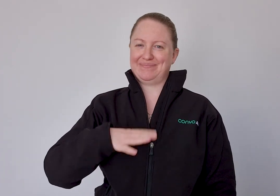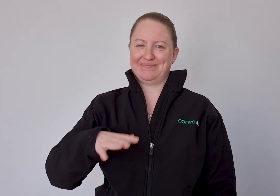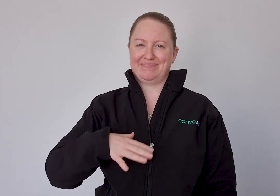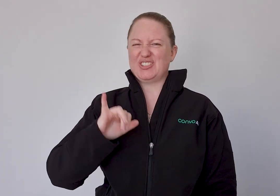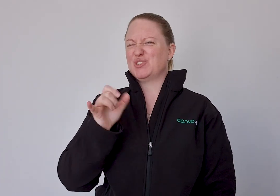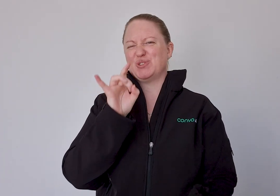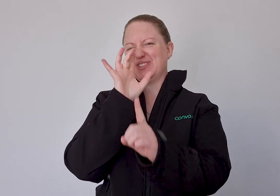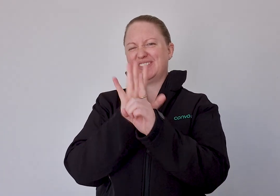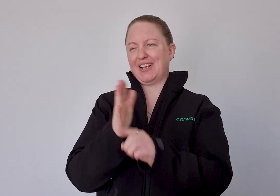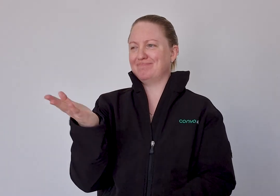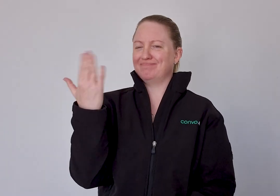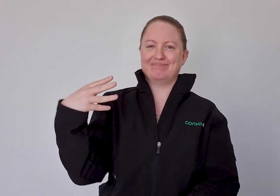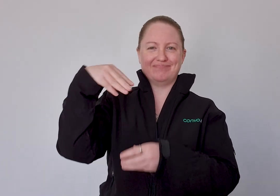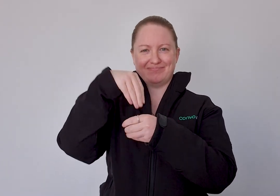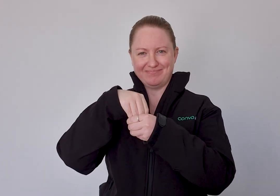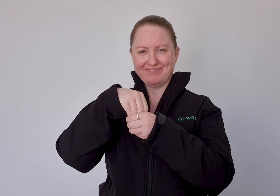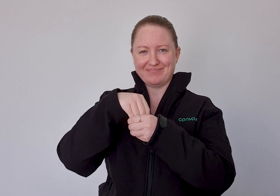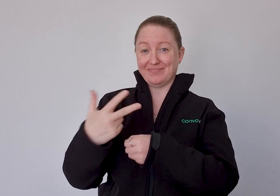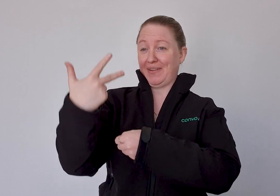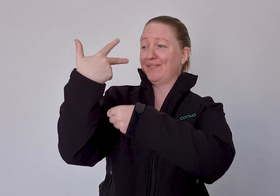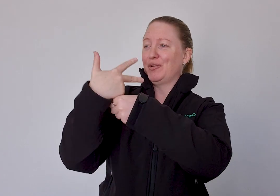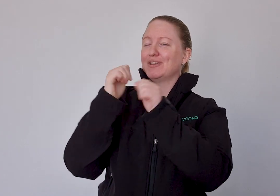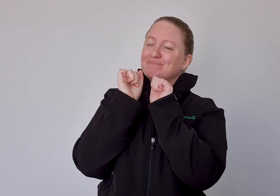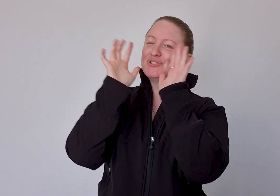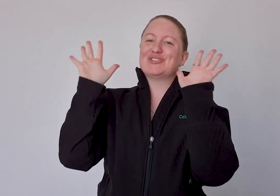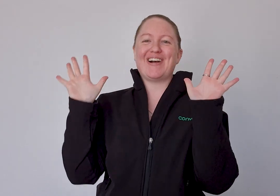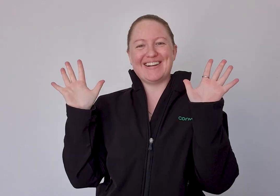just bring your radiant self and a readiness to shine in front of the camera.